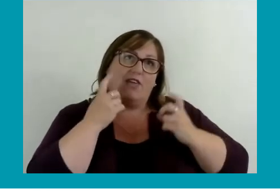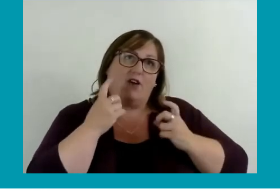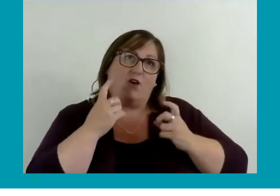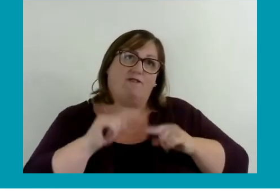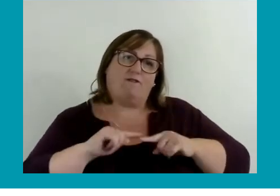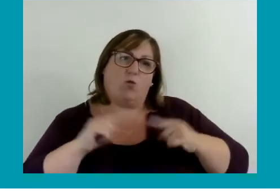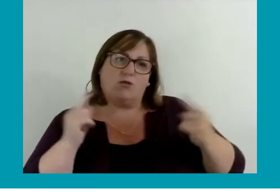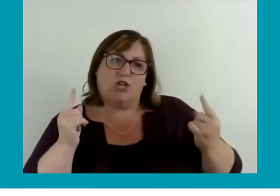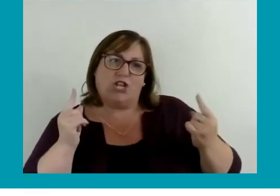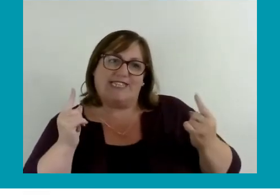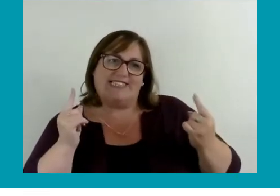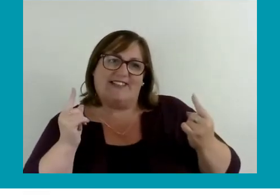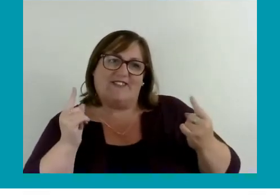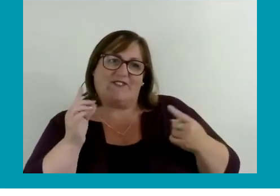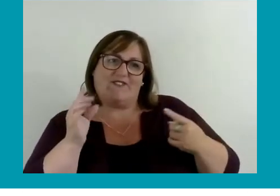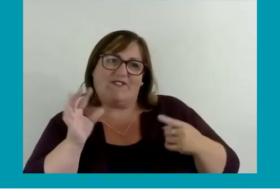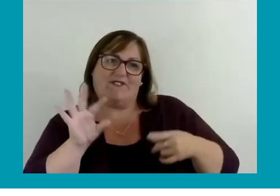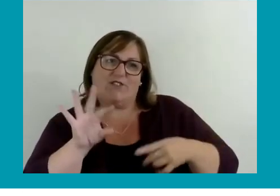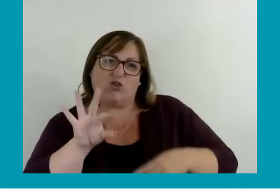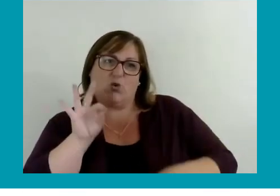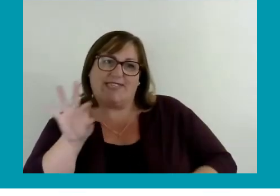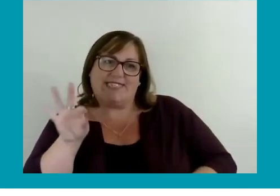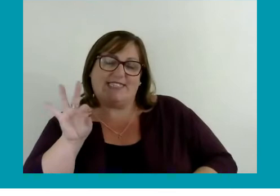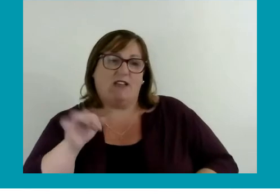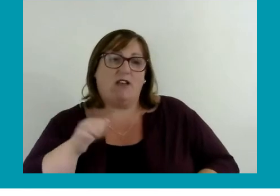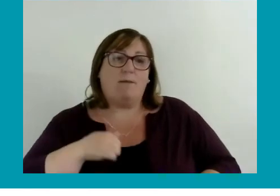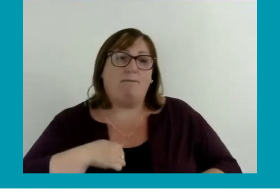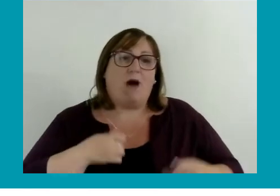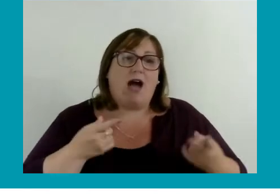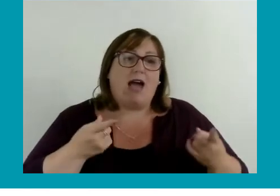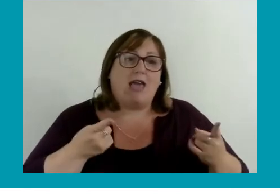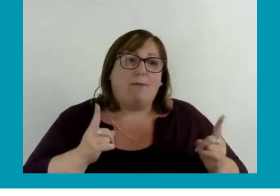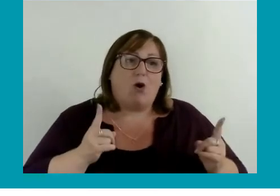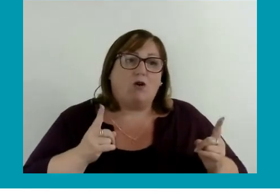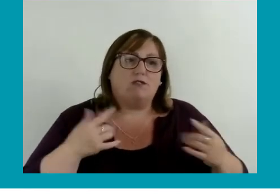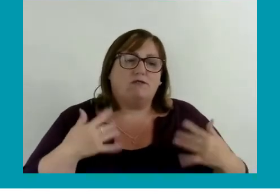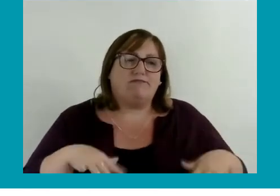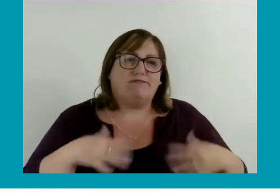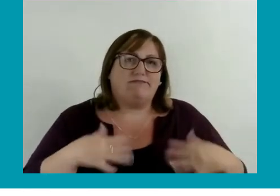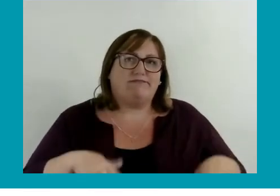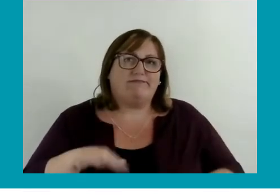how the partners and the partnerships my boss he took a really good time getting to know me